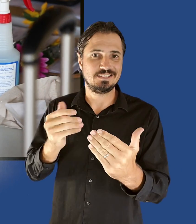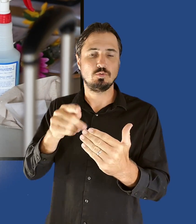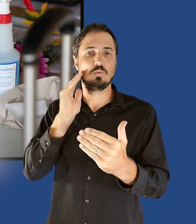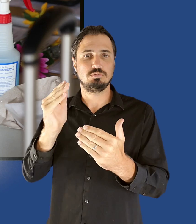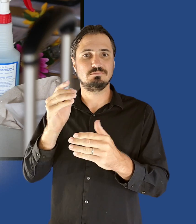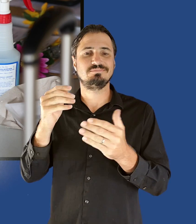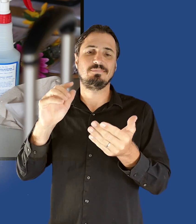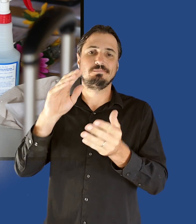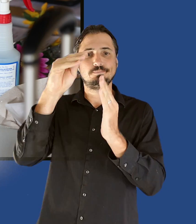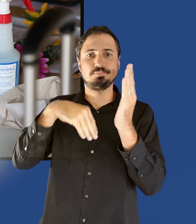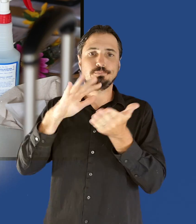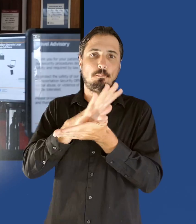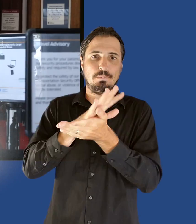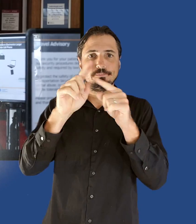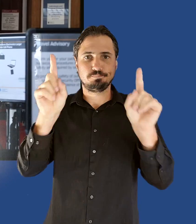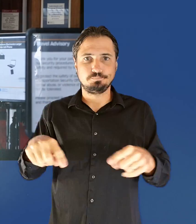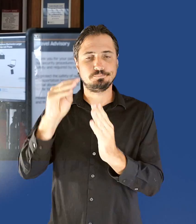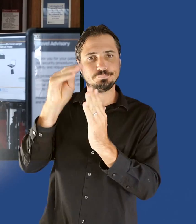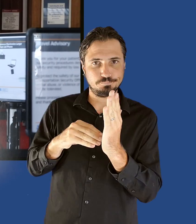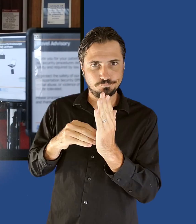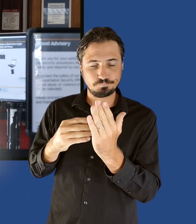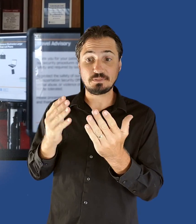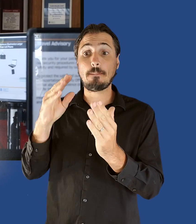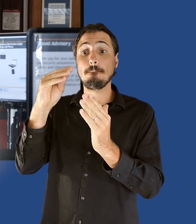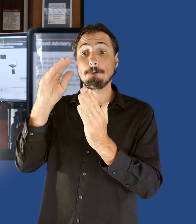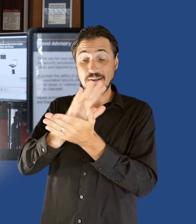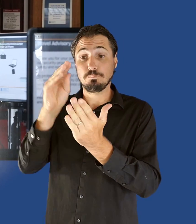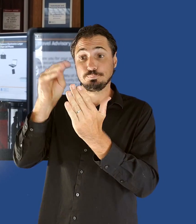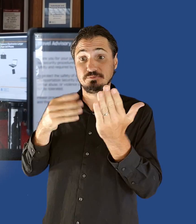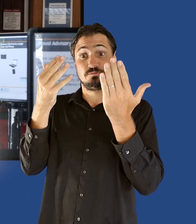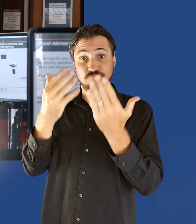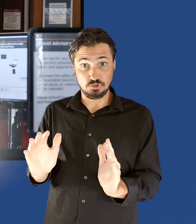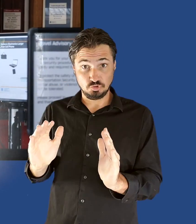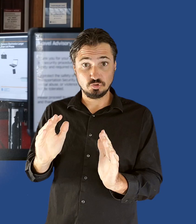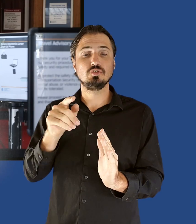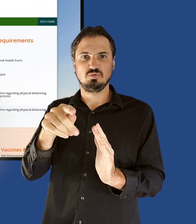Upon submitting the form, you will to go through the standard TSA screening and proceed to your gate.